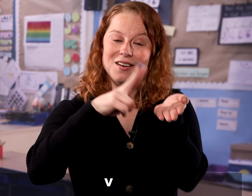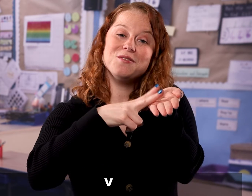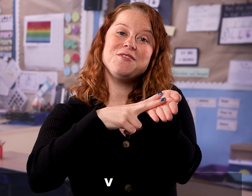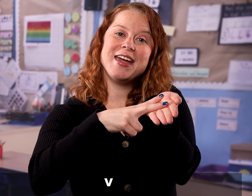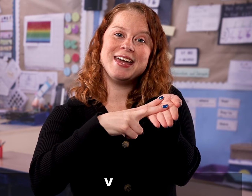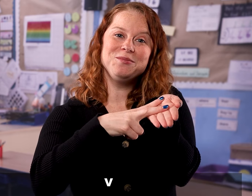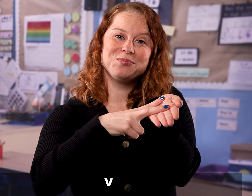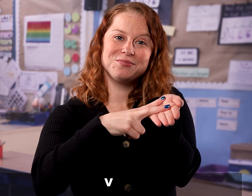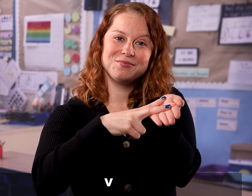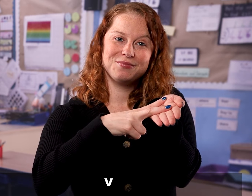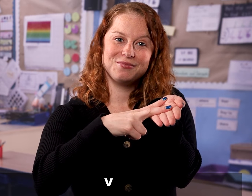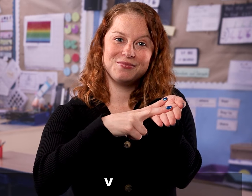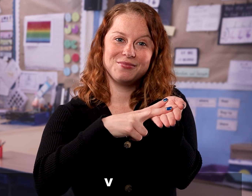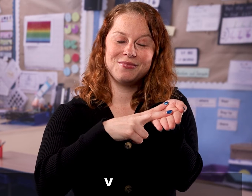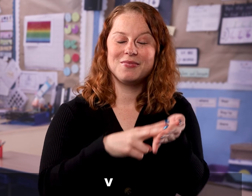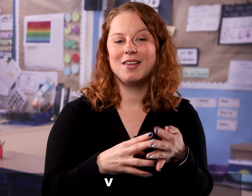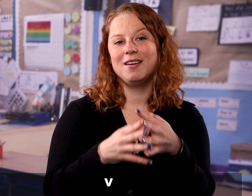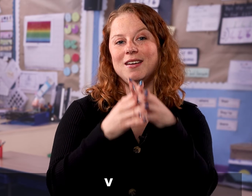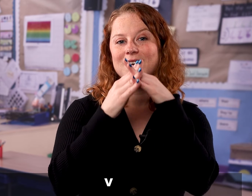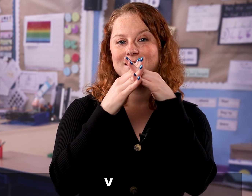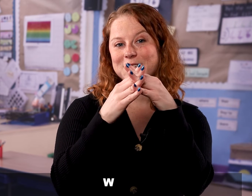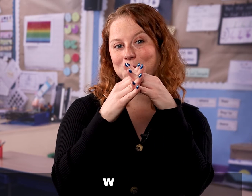V W